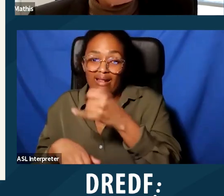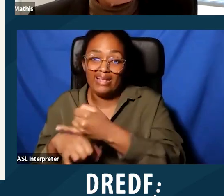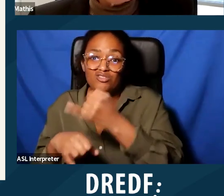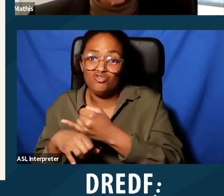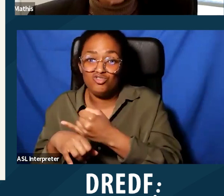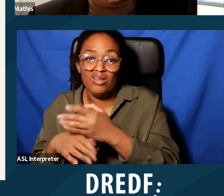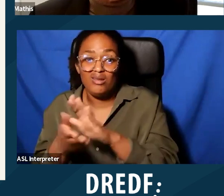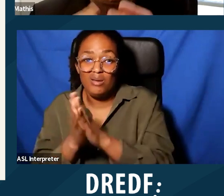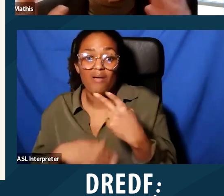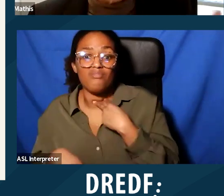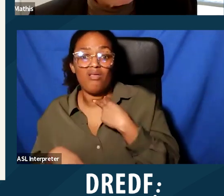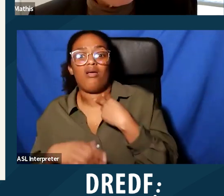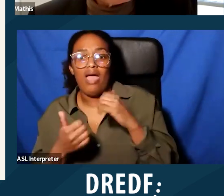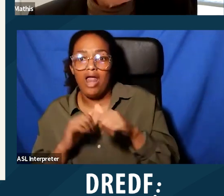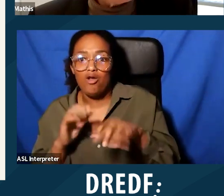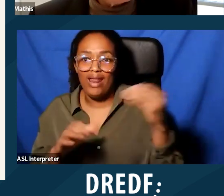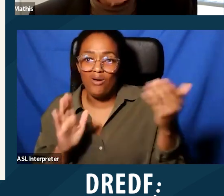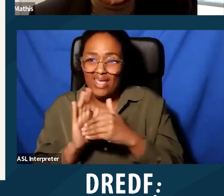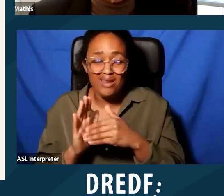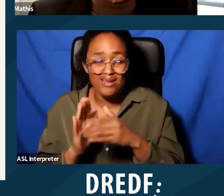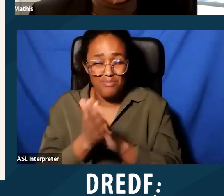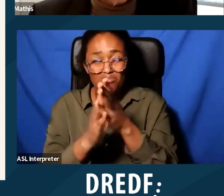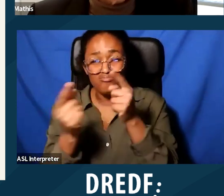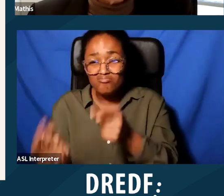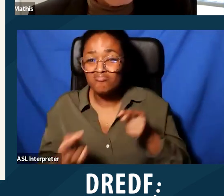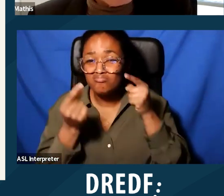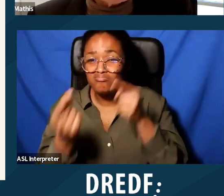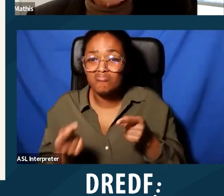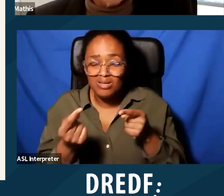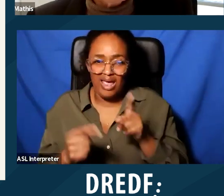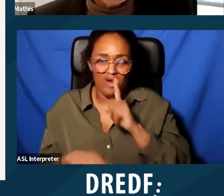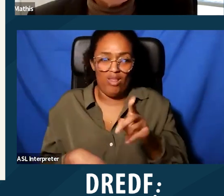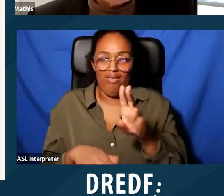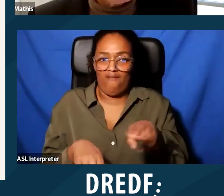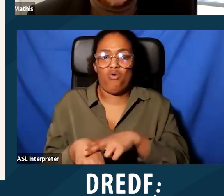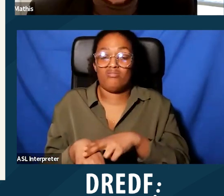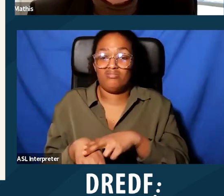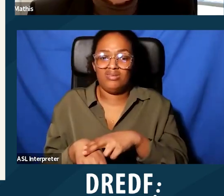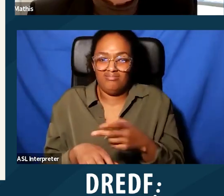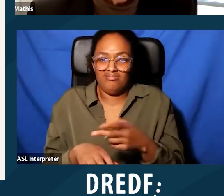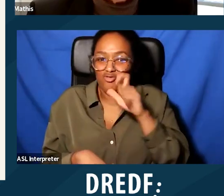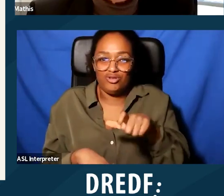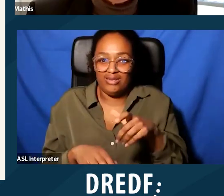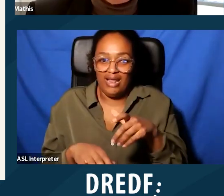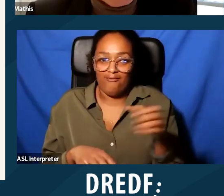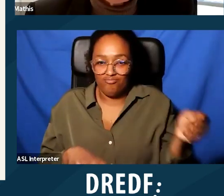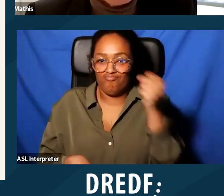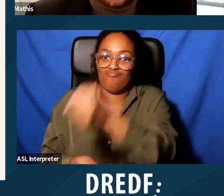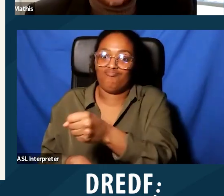In so many cases, it becomes so much harder for people to get out again. And plus, they shouldn't